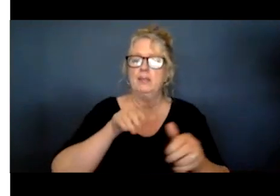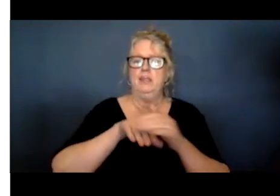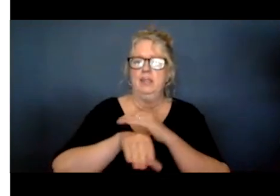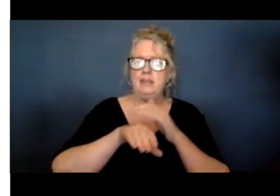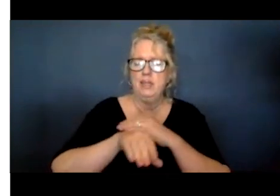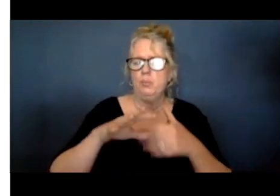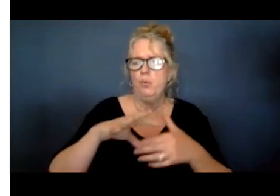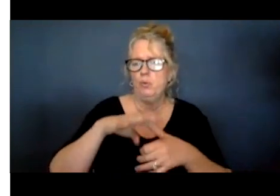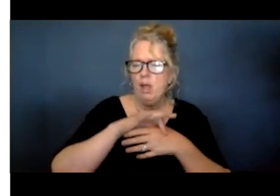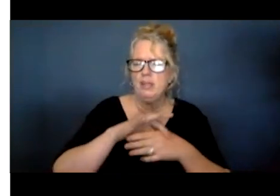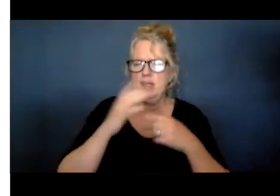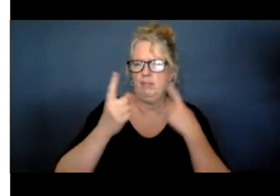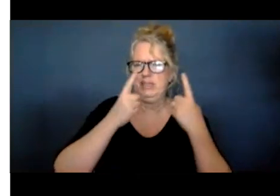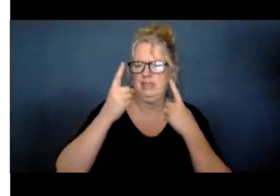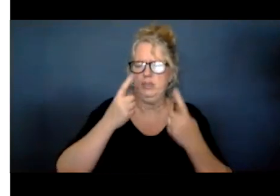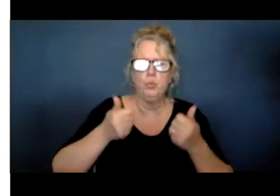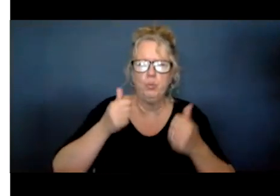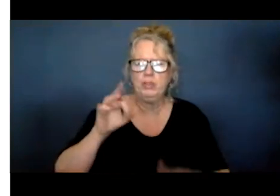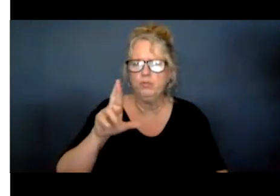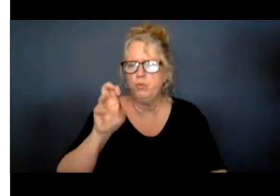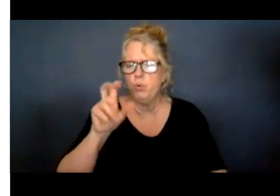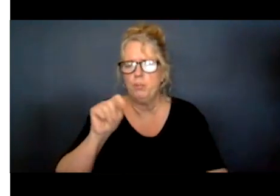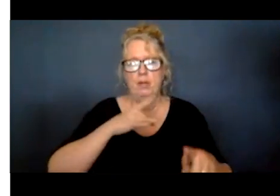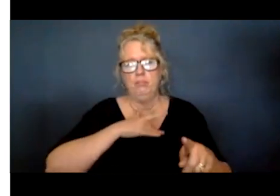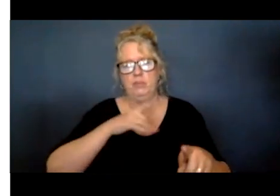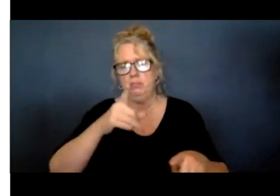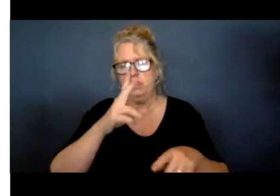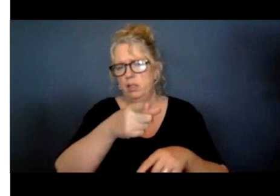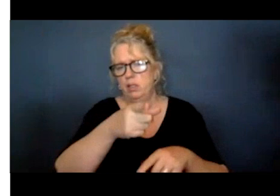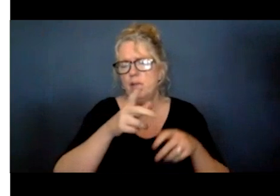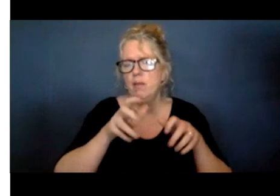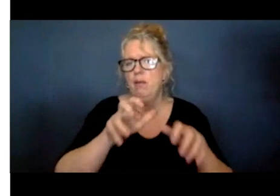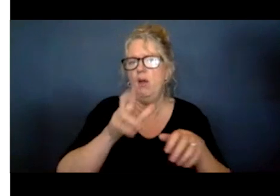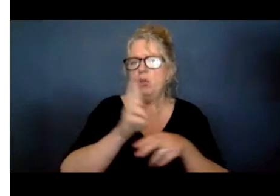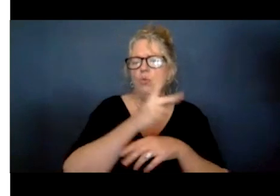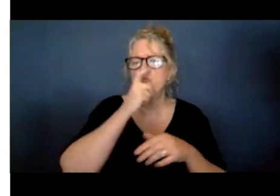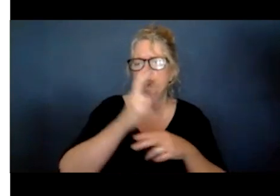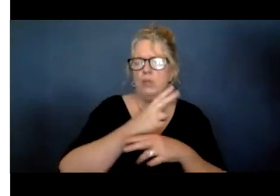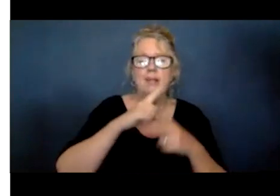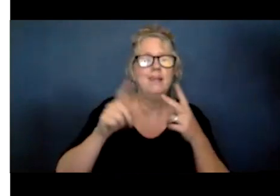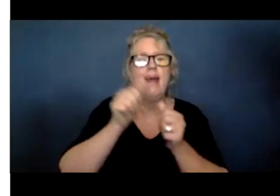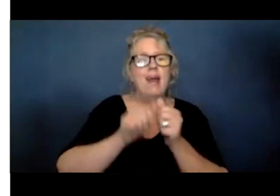to consider the formats your audience typically uses. For example, not everyone has access to